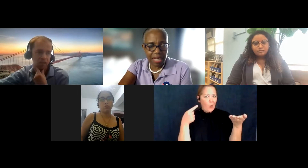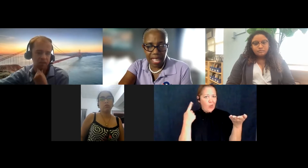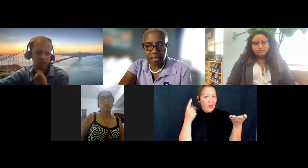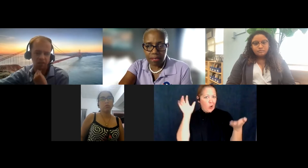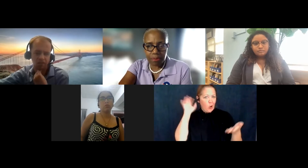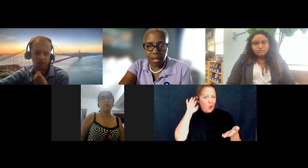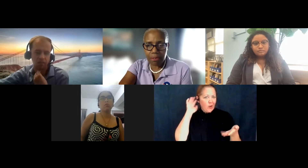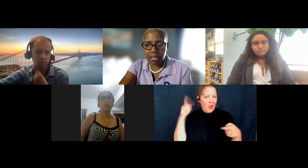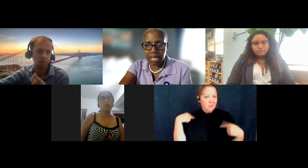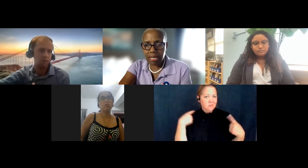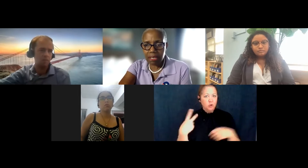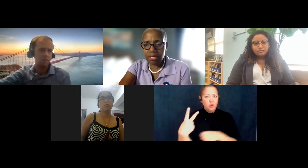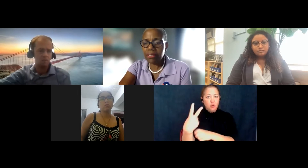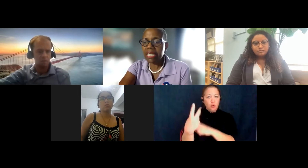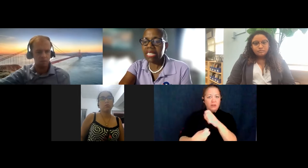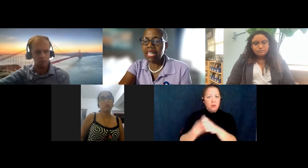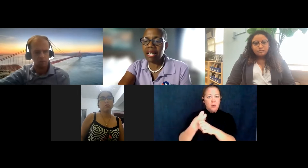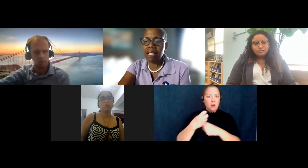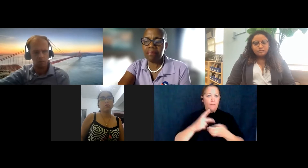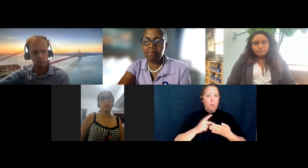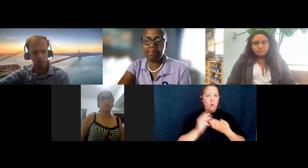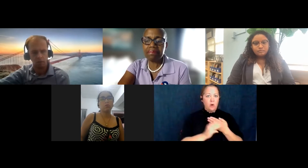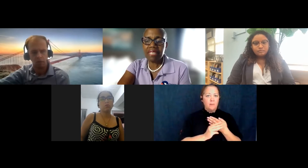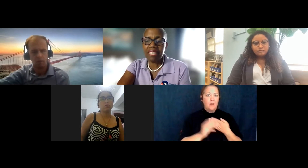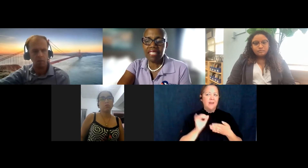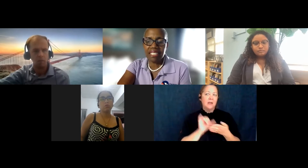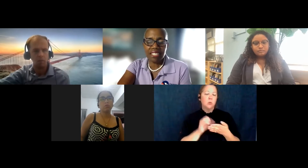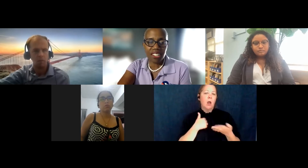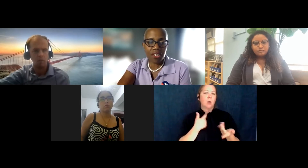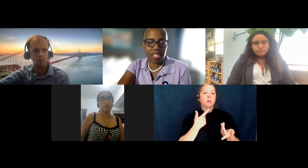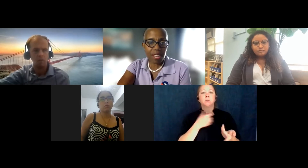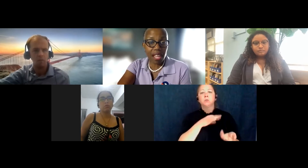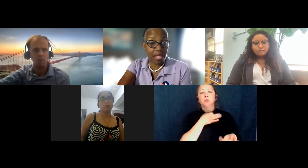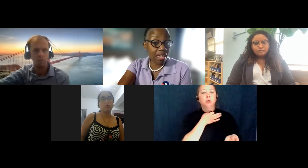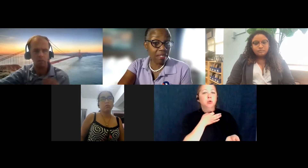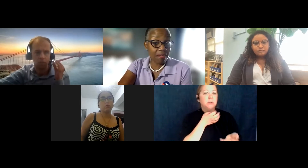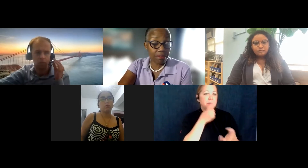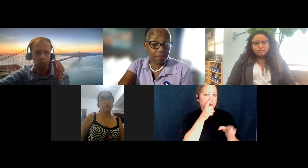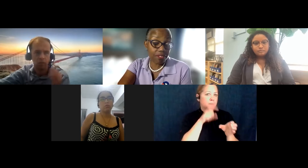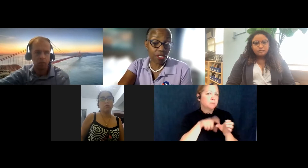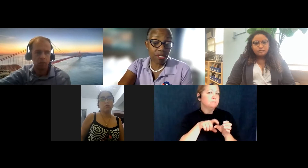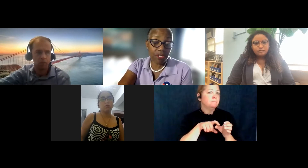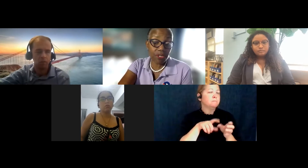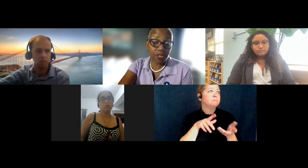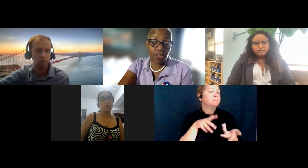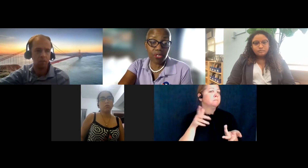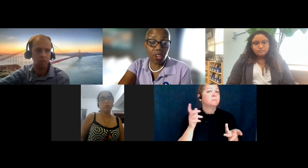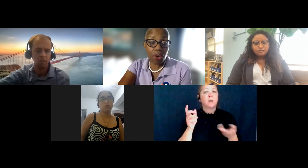That is what I was looking into doing. That for those of you who do not know,